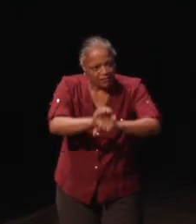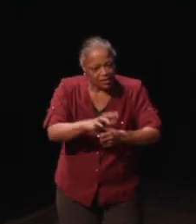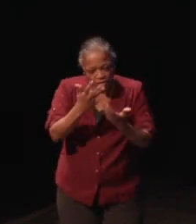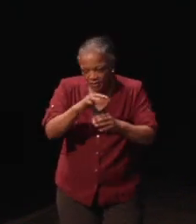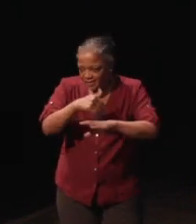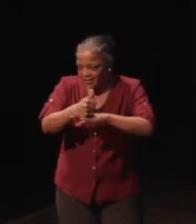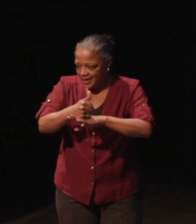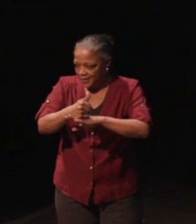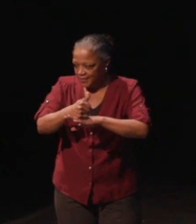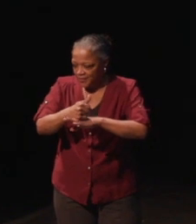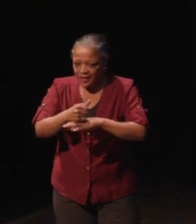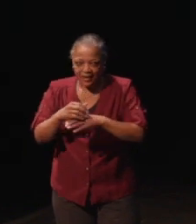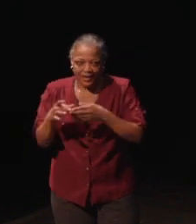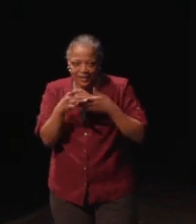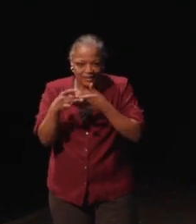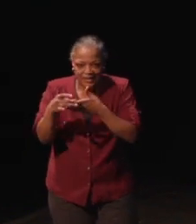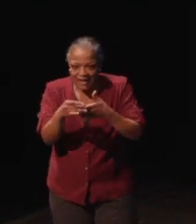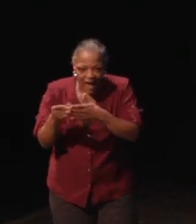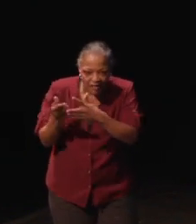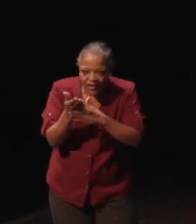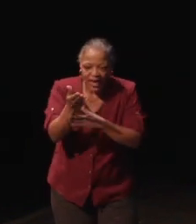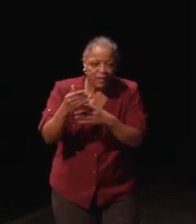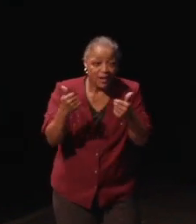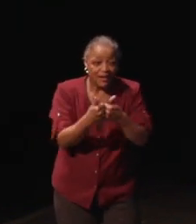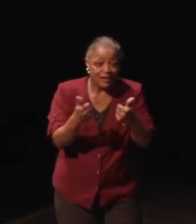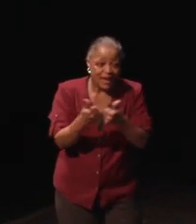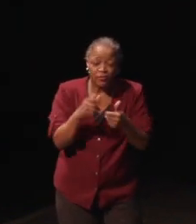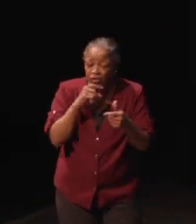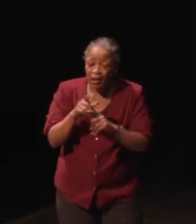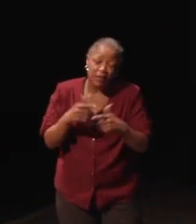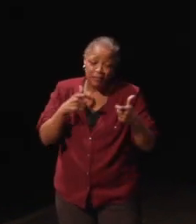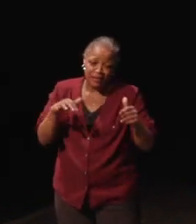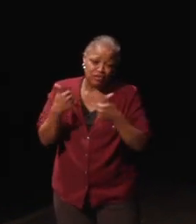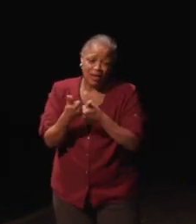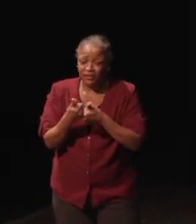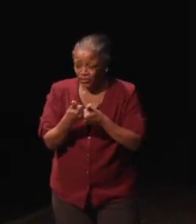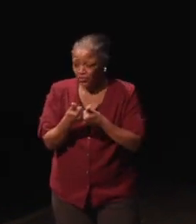because navigating my games menu should not be my game's biggest challenge.